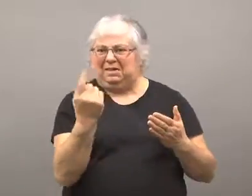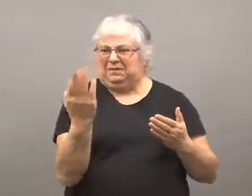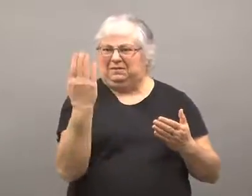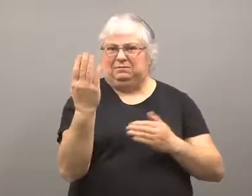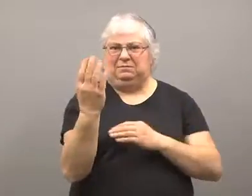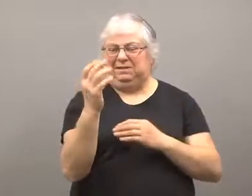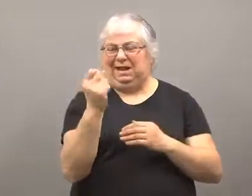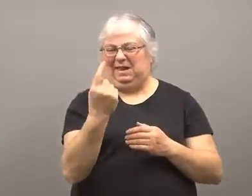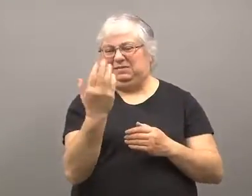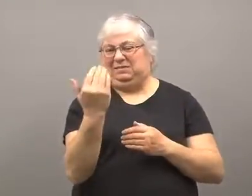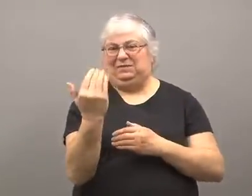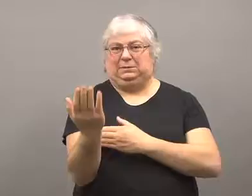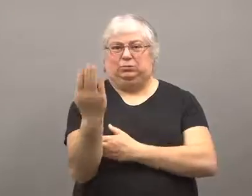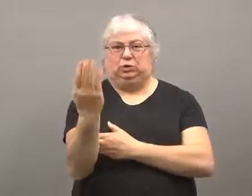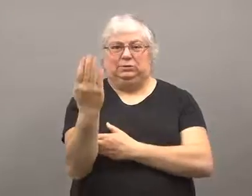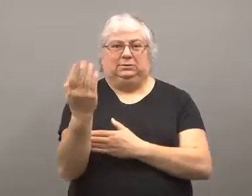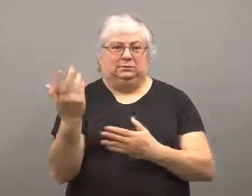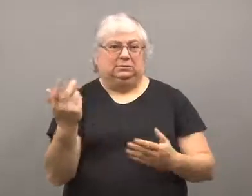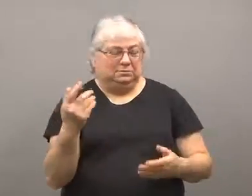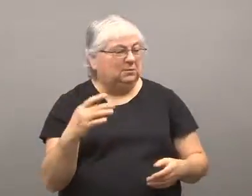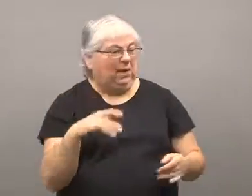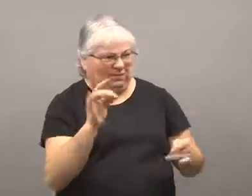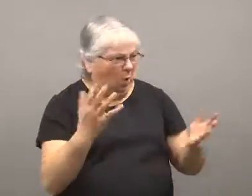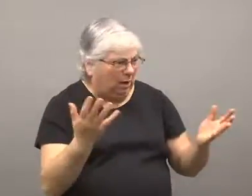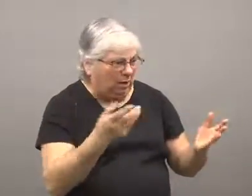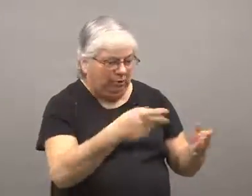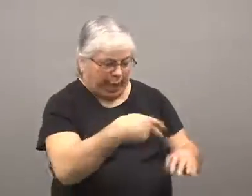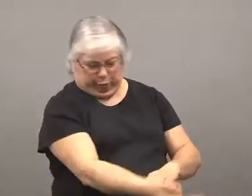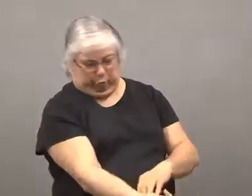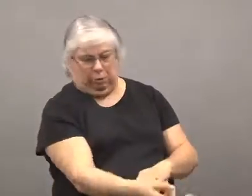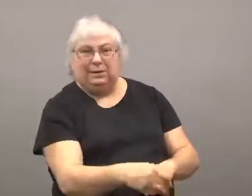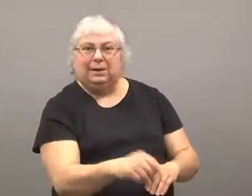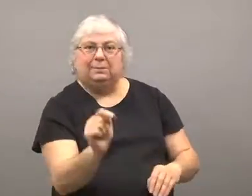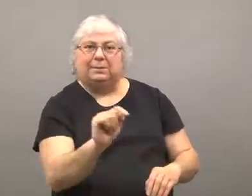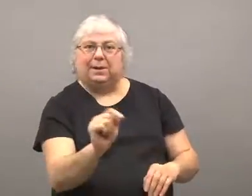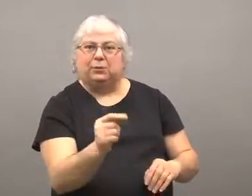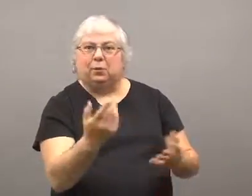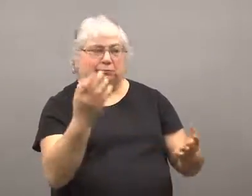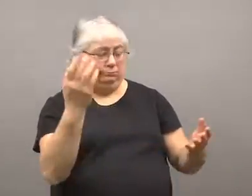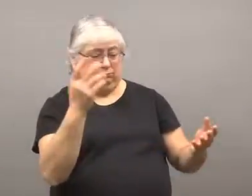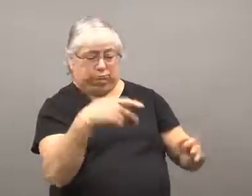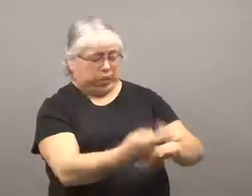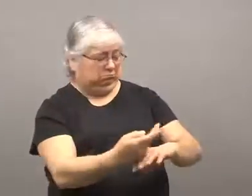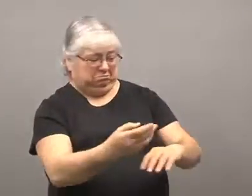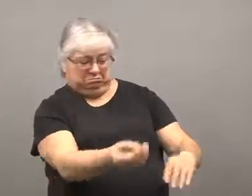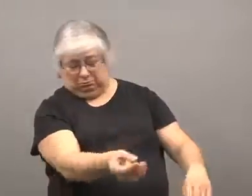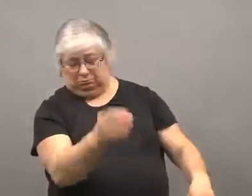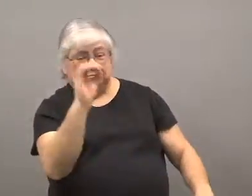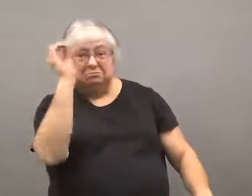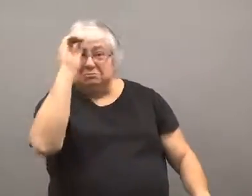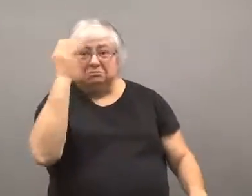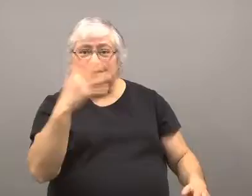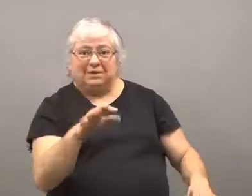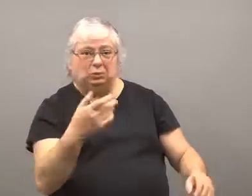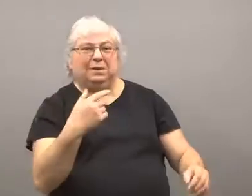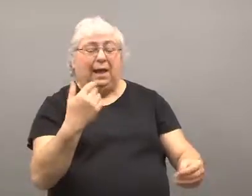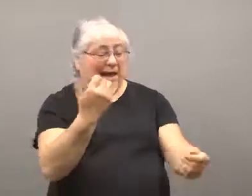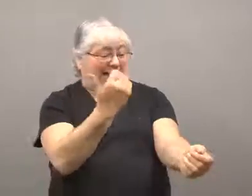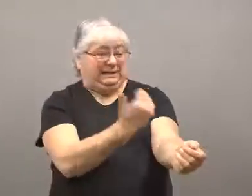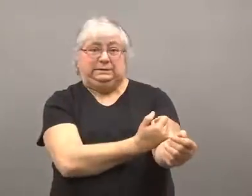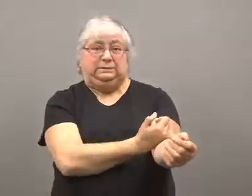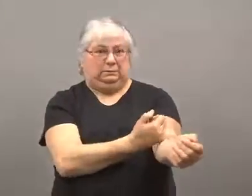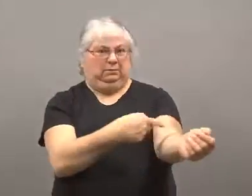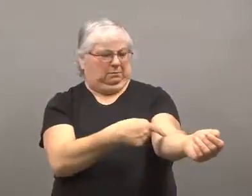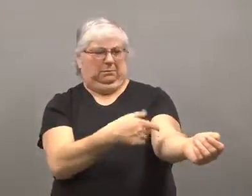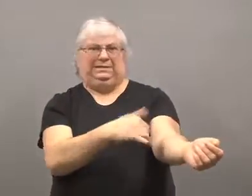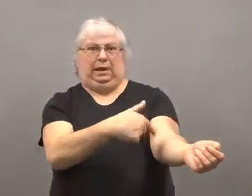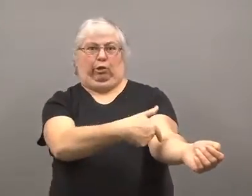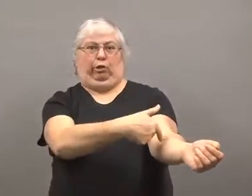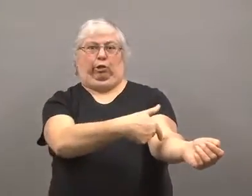It was 11:15 am. They found him unconscious in the bathroom.